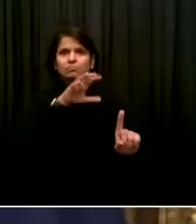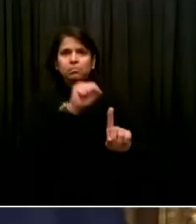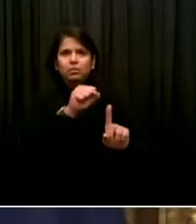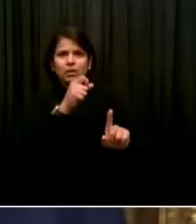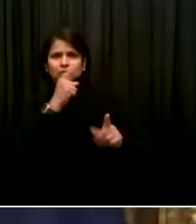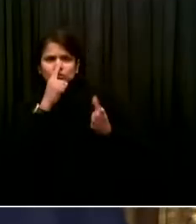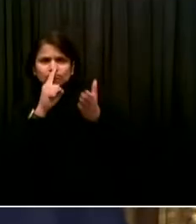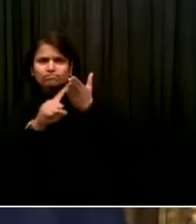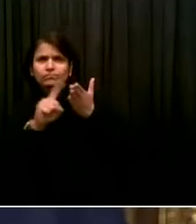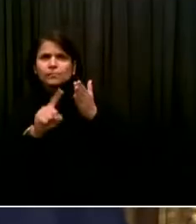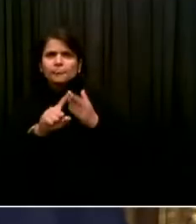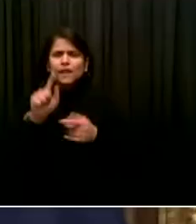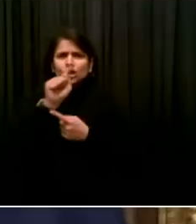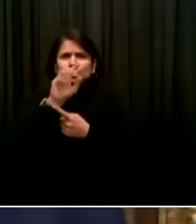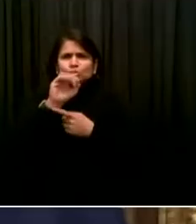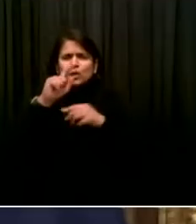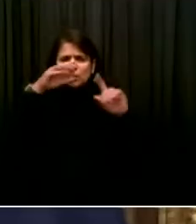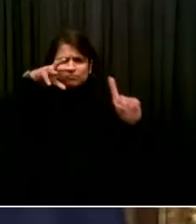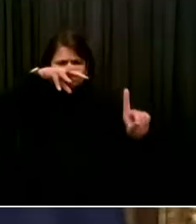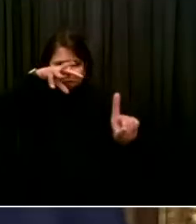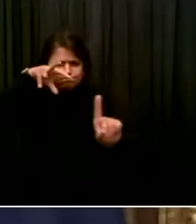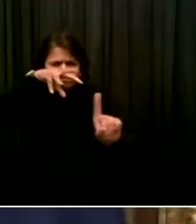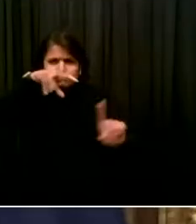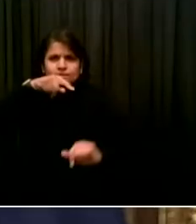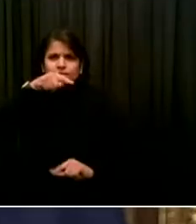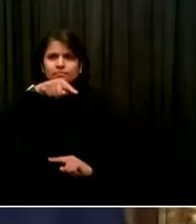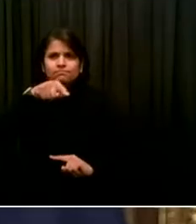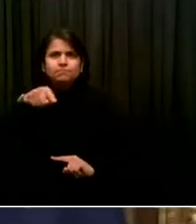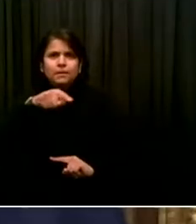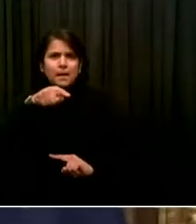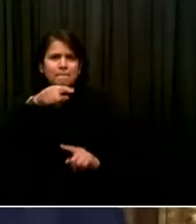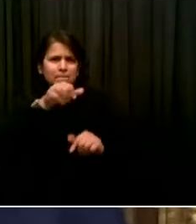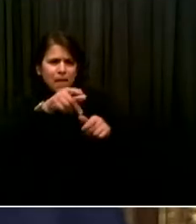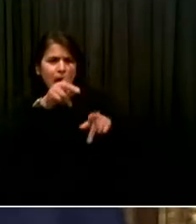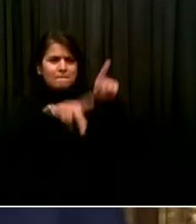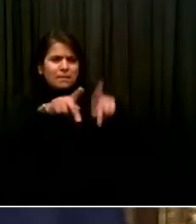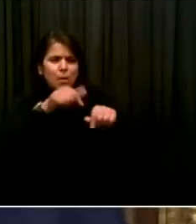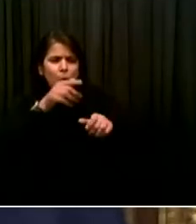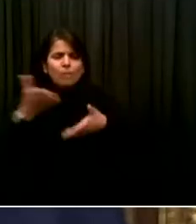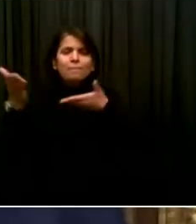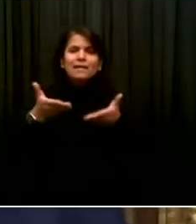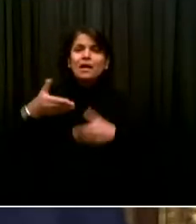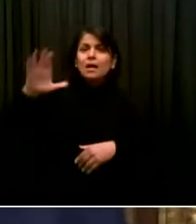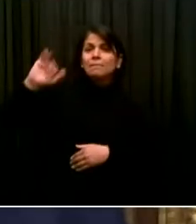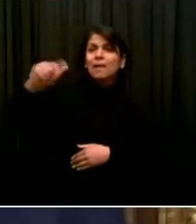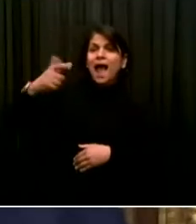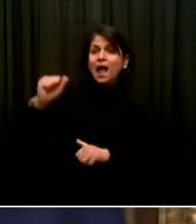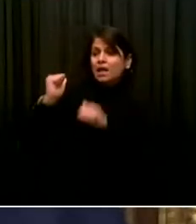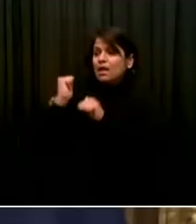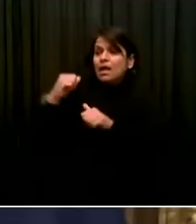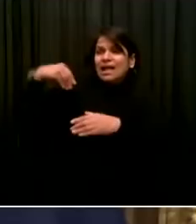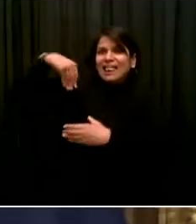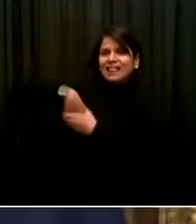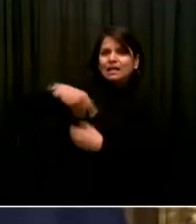TECHNOLOGY TO NEW TOOLS THAT CAN SPOT THOSE CARRYING WEAPONS WE WILL USE EVERY AVAILABLE